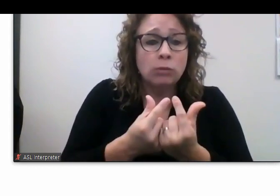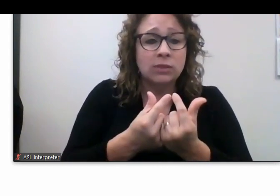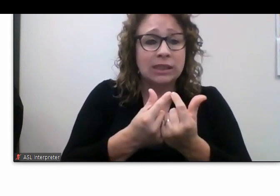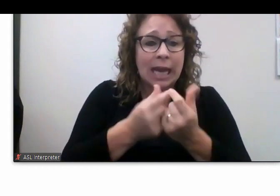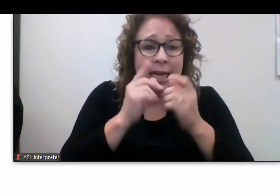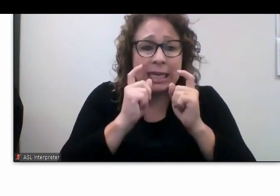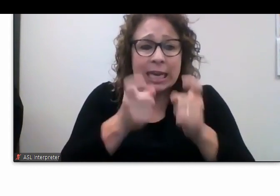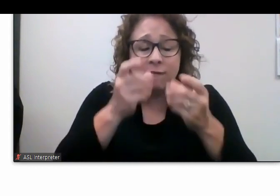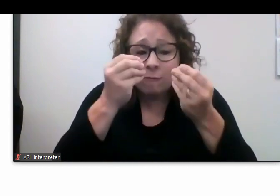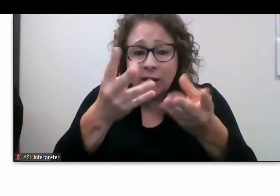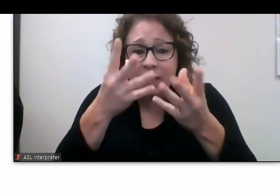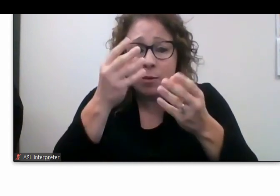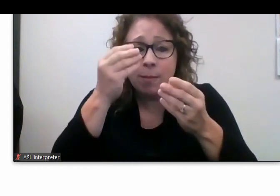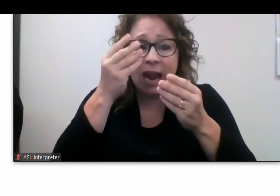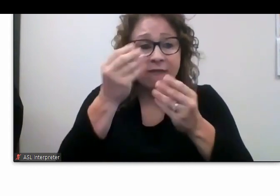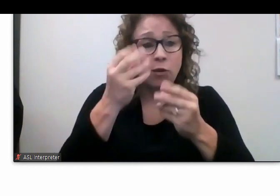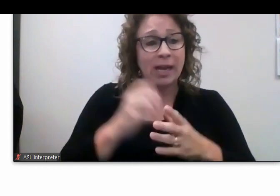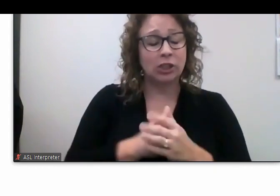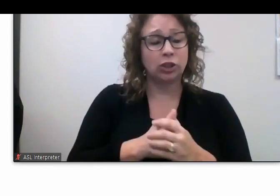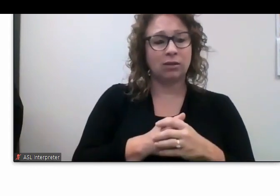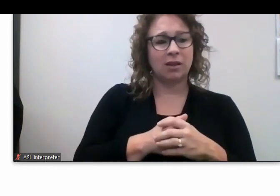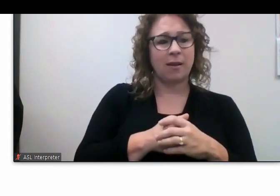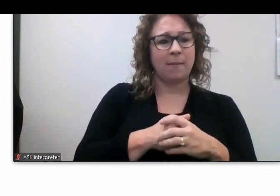A little bit more about marketing - what's on this slide -